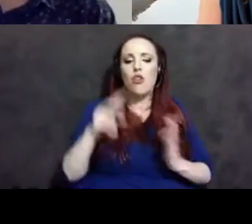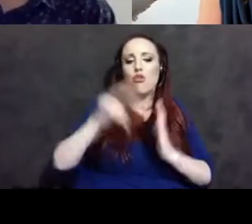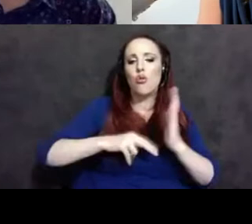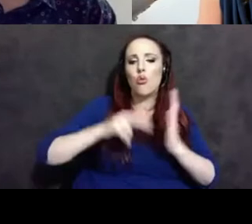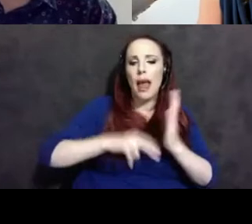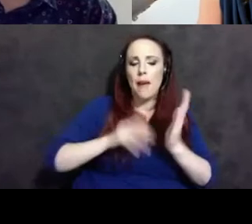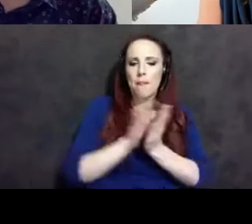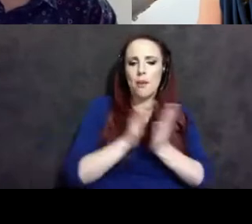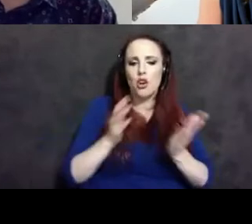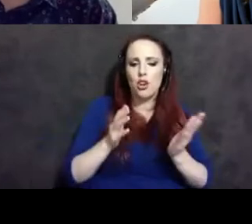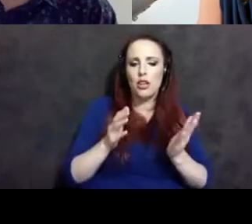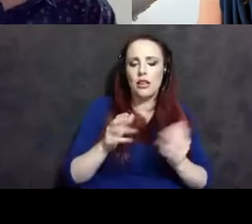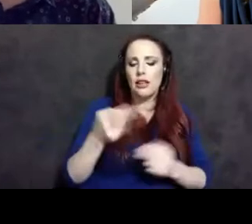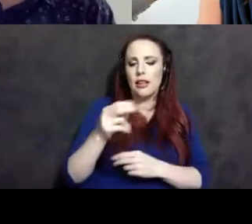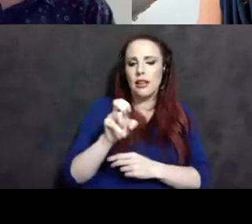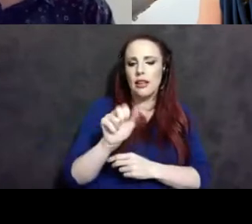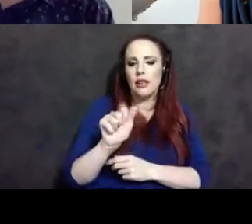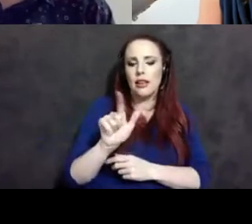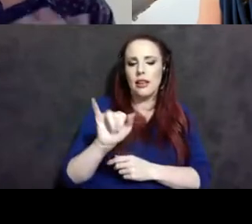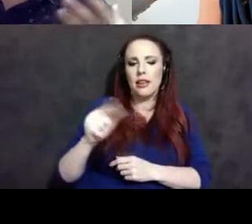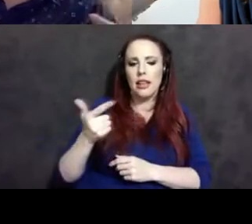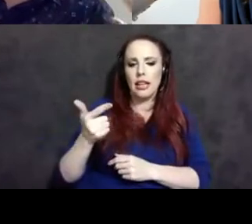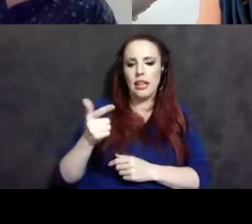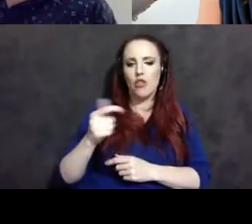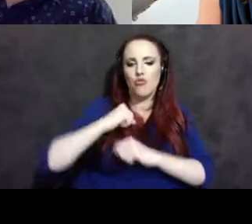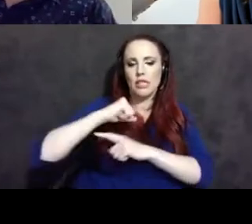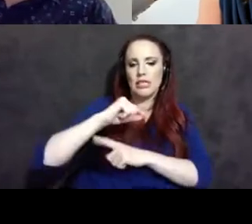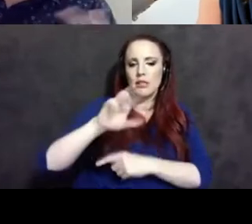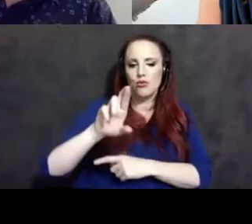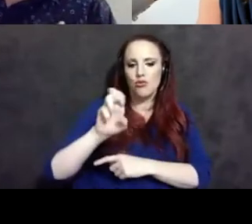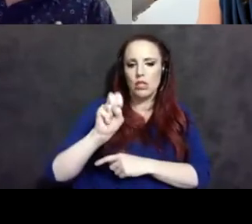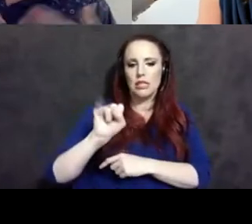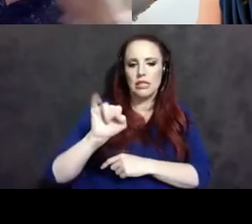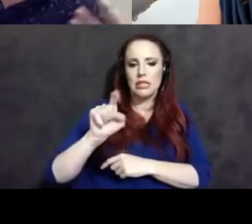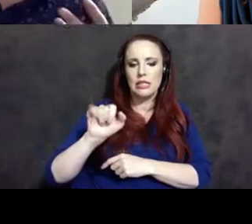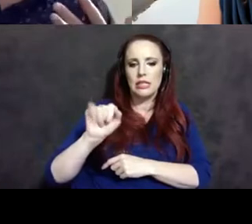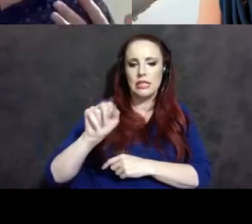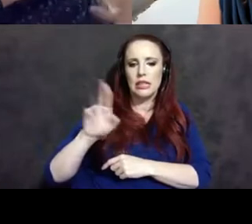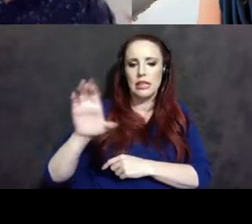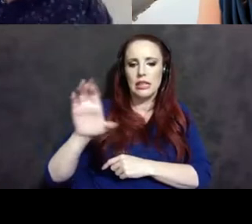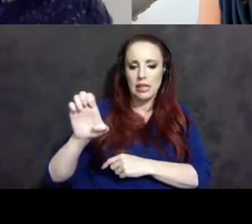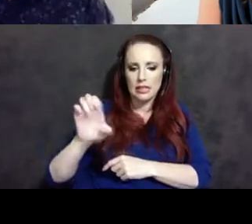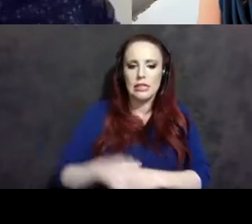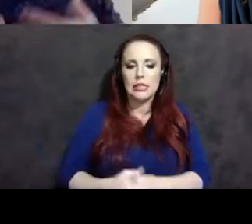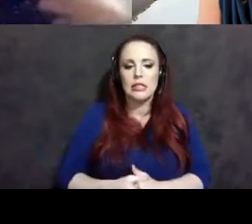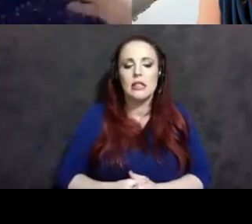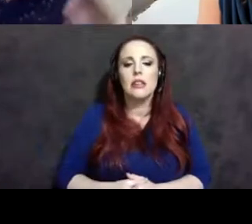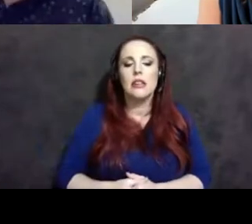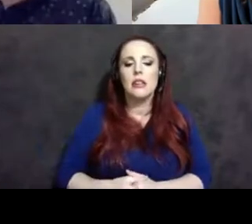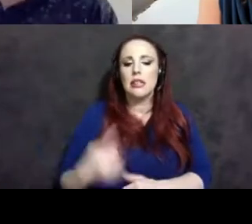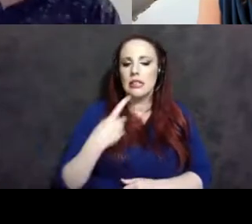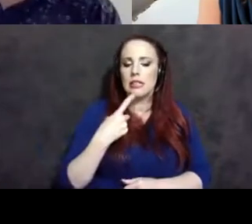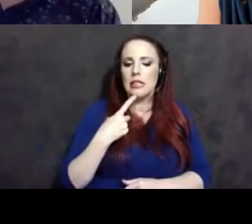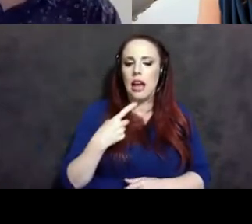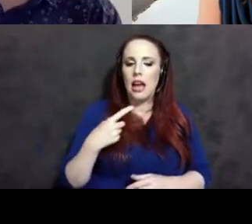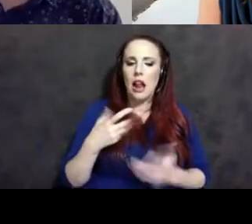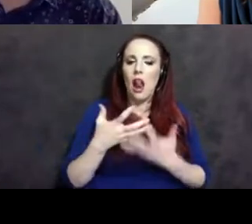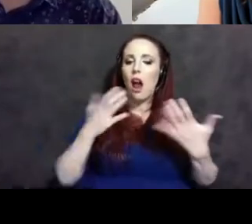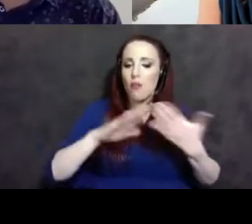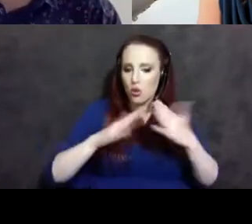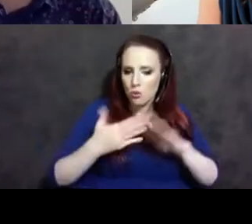And he explained a lot of communities are working towards reconciliation, reparation